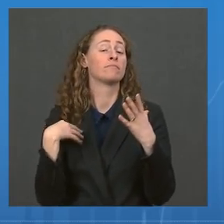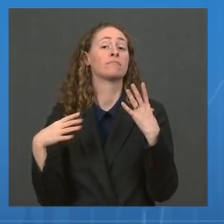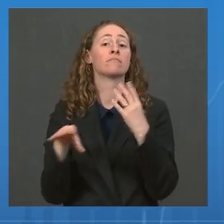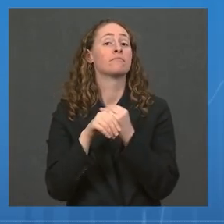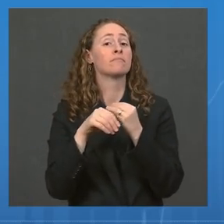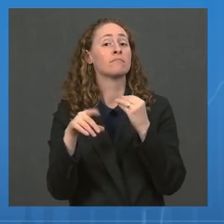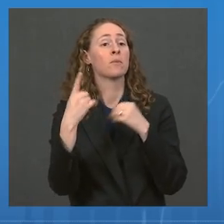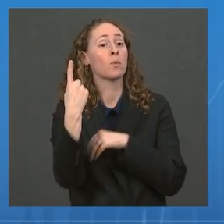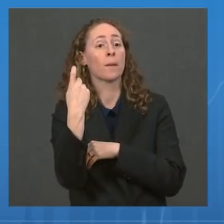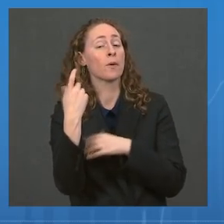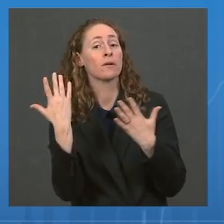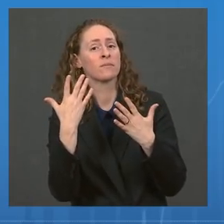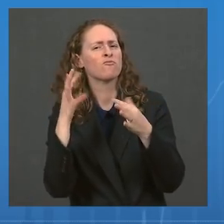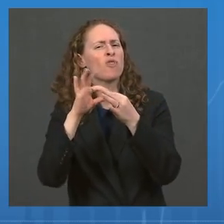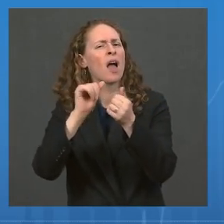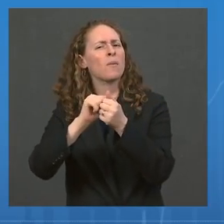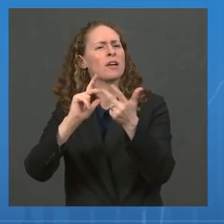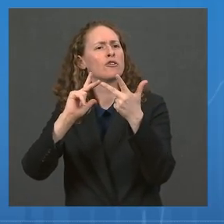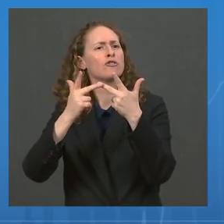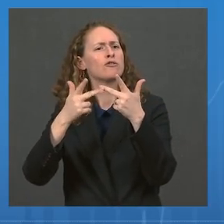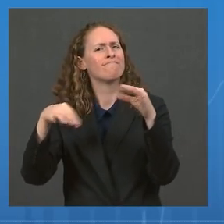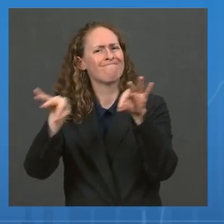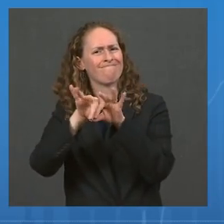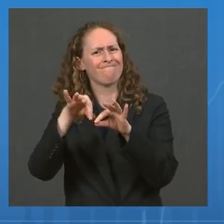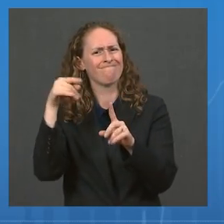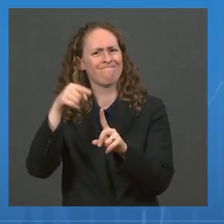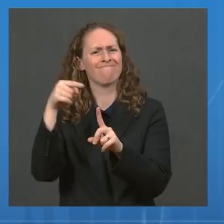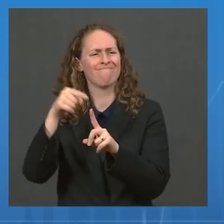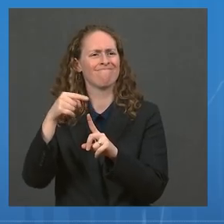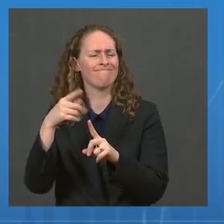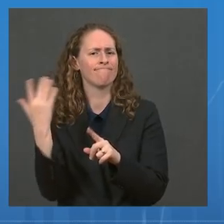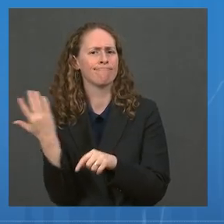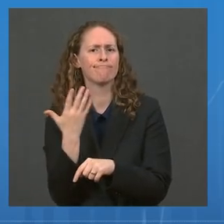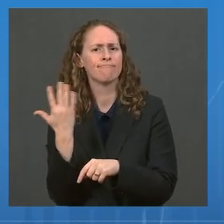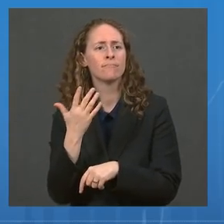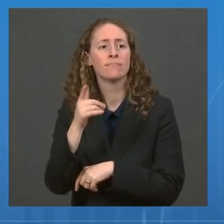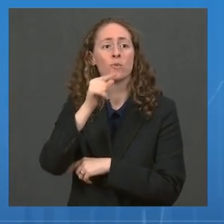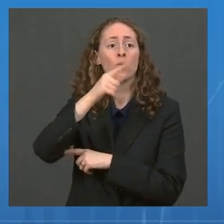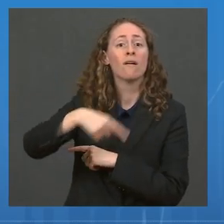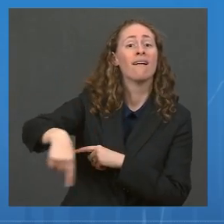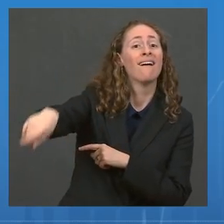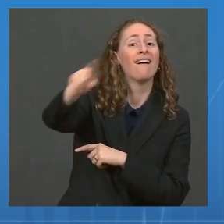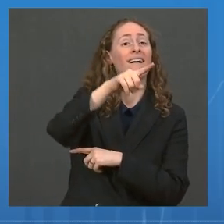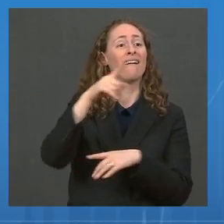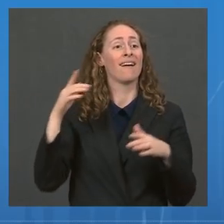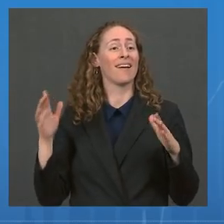to add to our pandemic response, there are many Americans who still have not gotten their first or second shot.